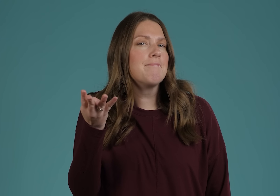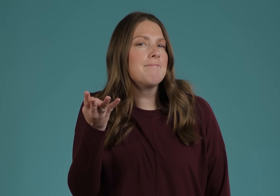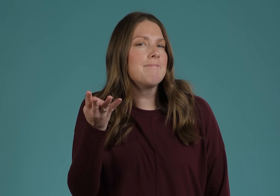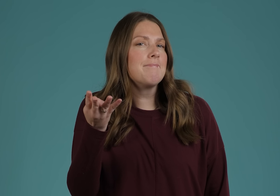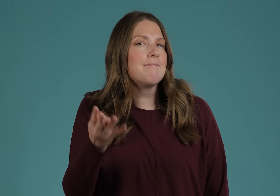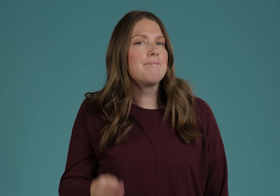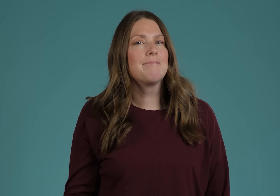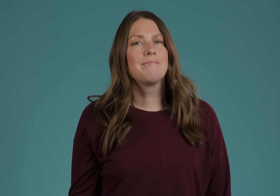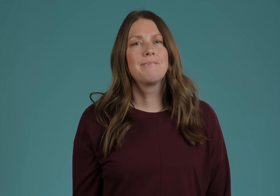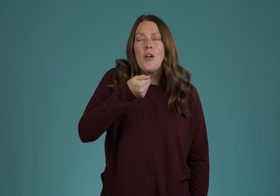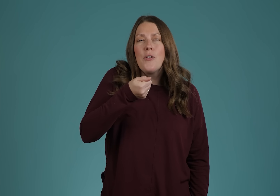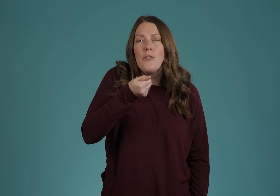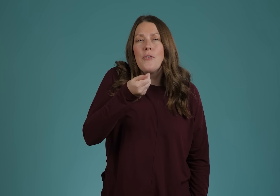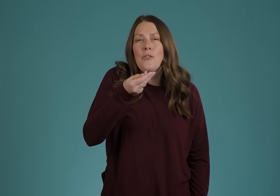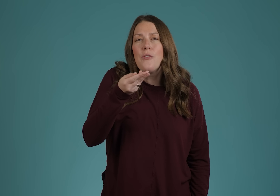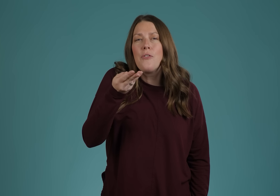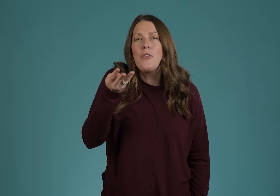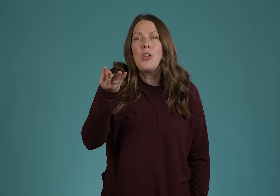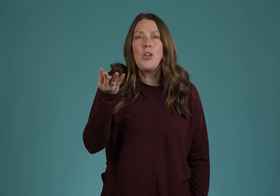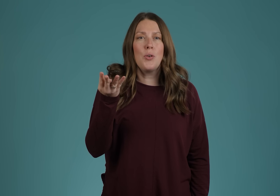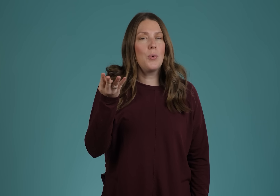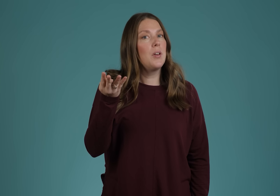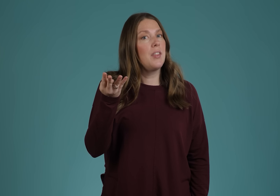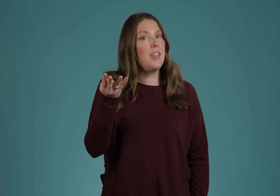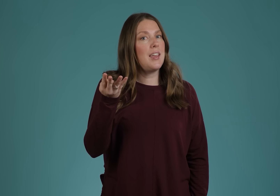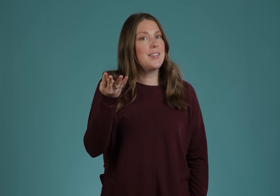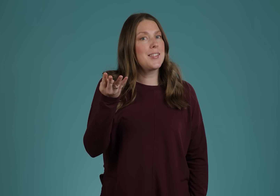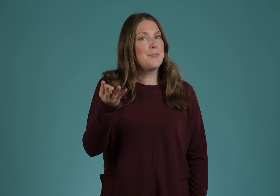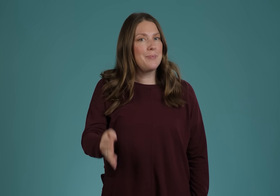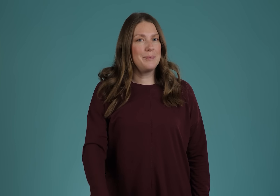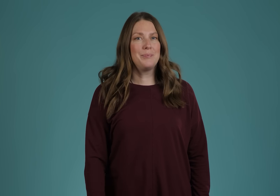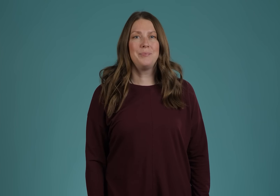out for a few things